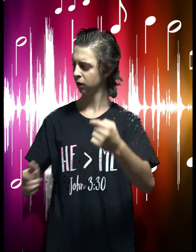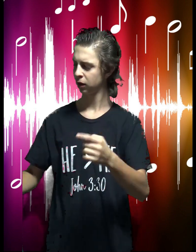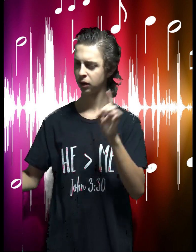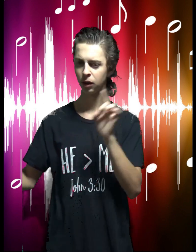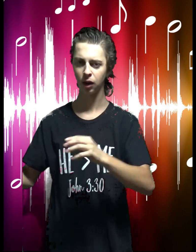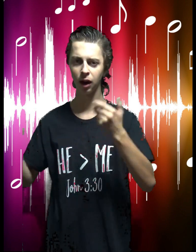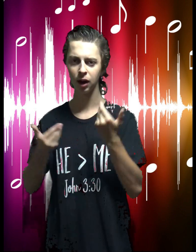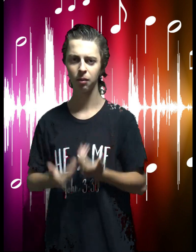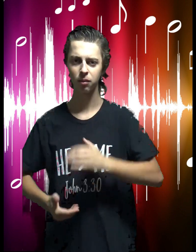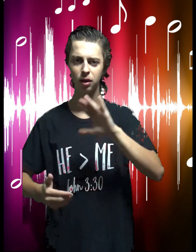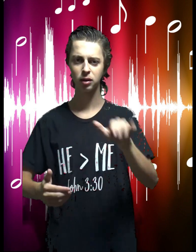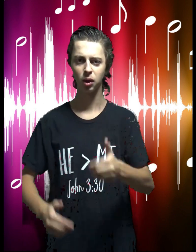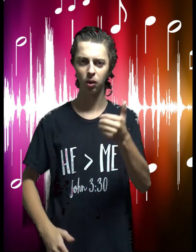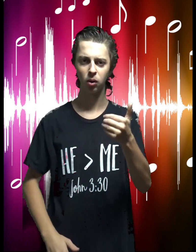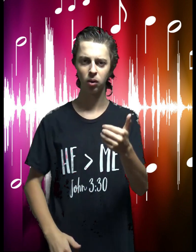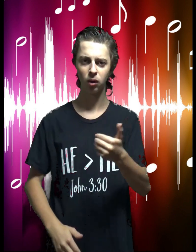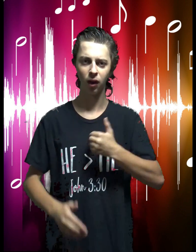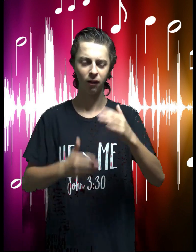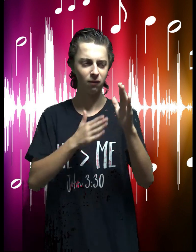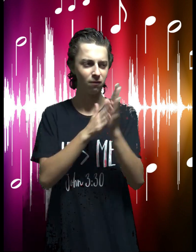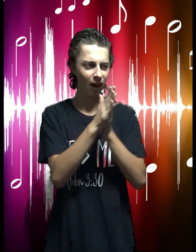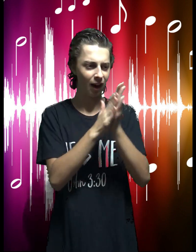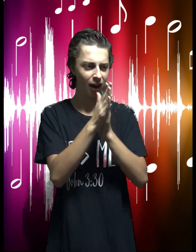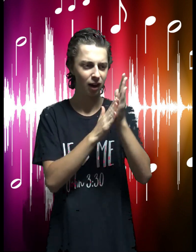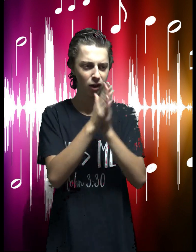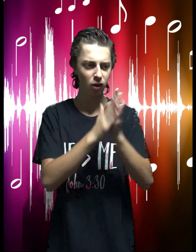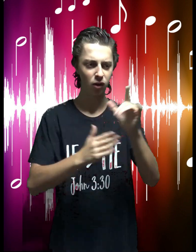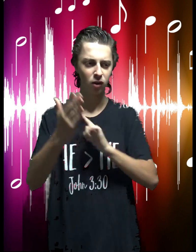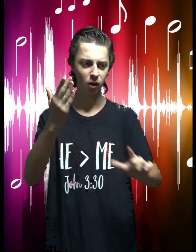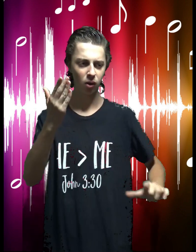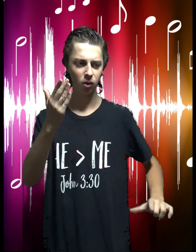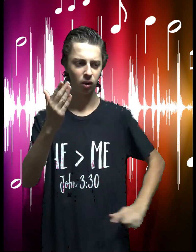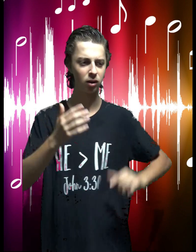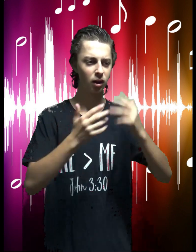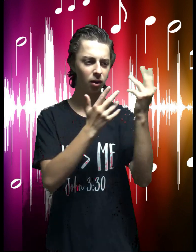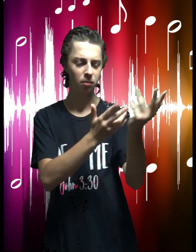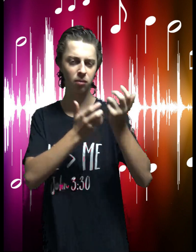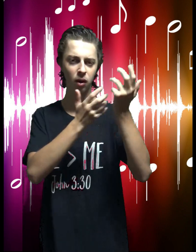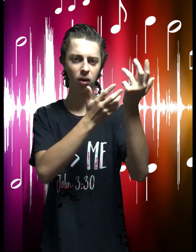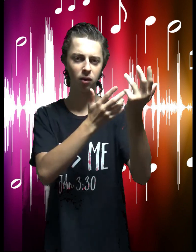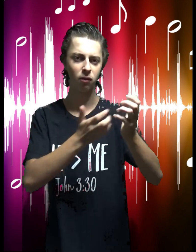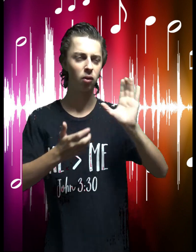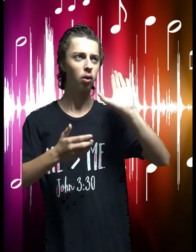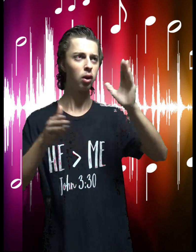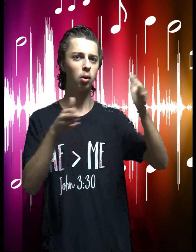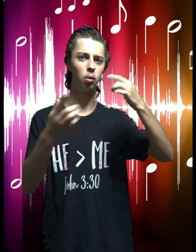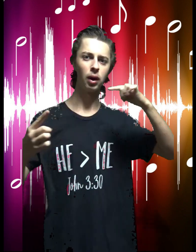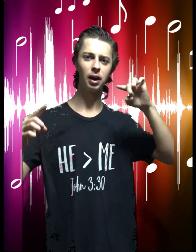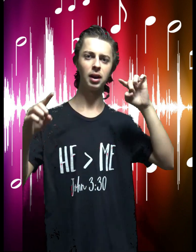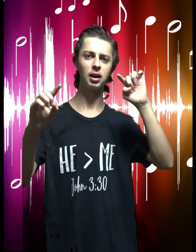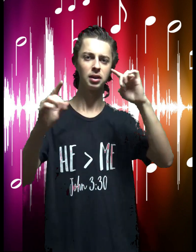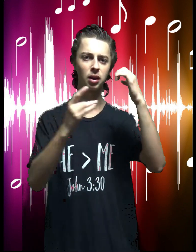Til' I am a soul on fire Lord, I'm longing for Your ways